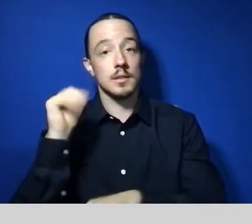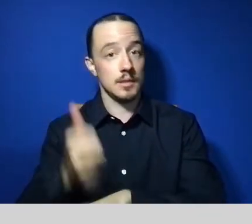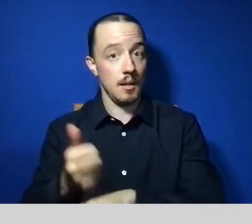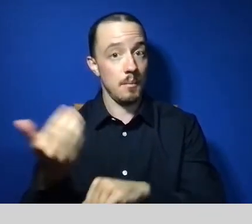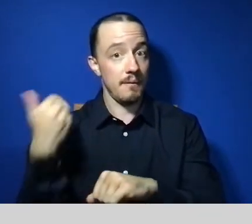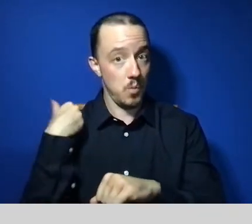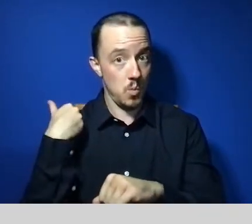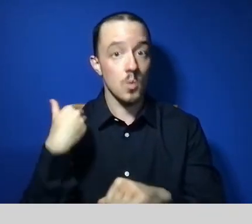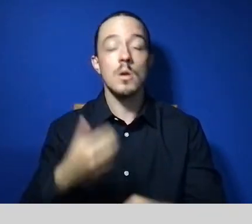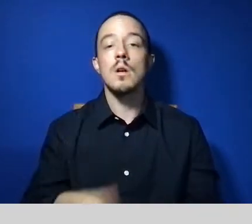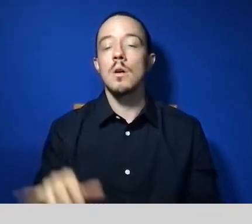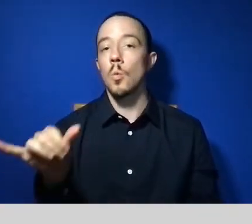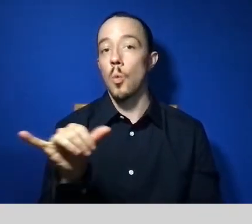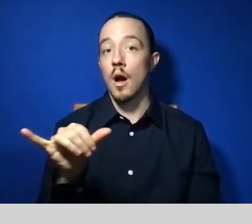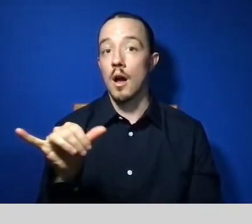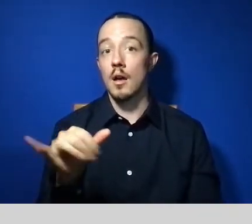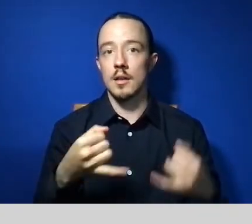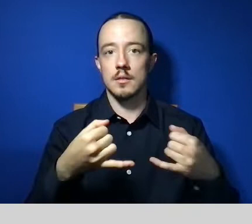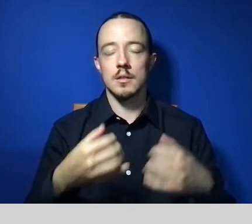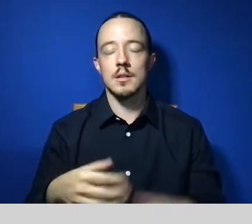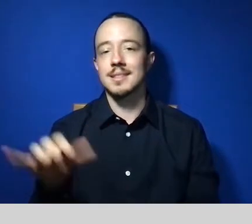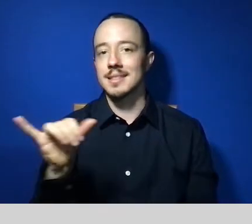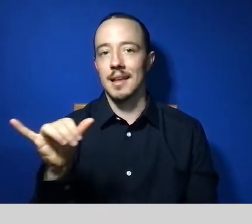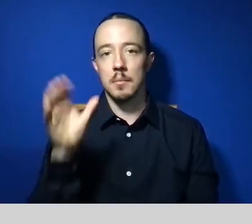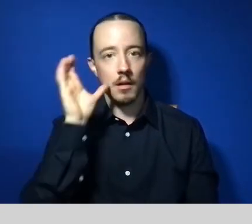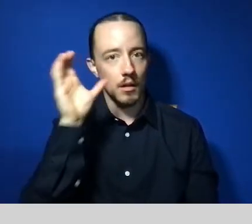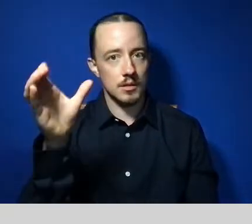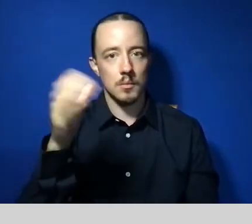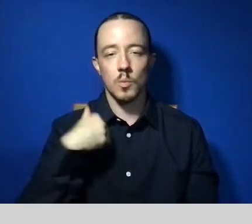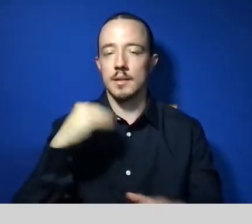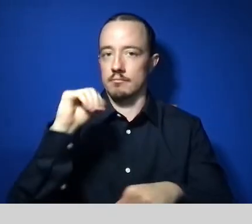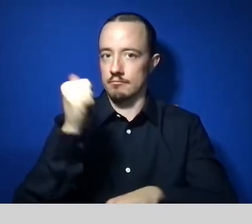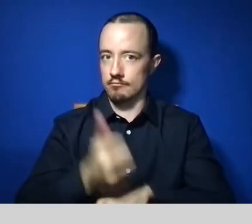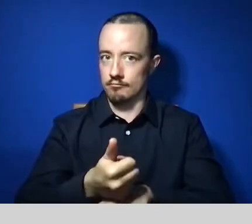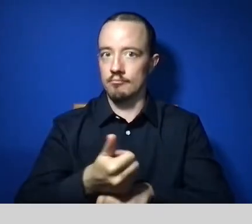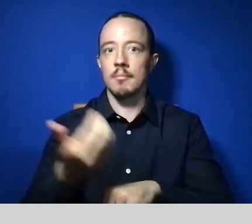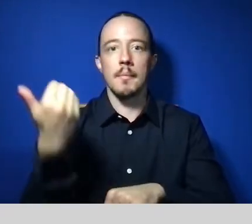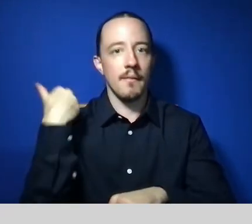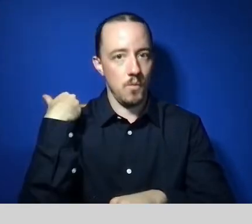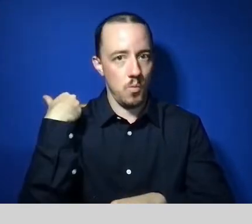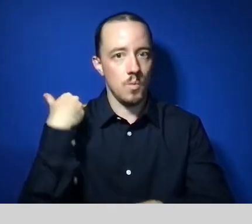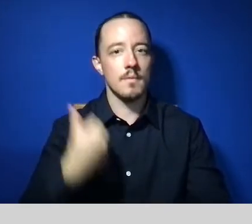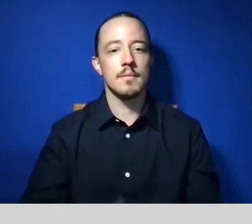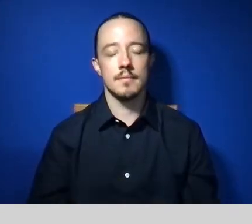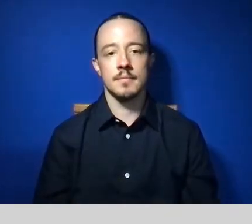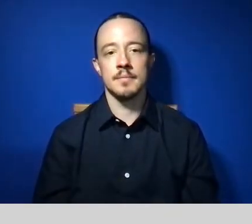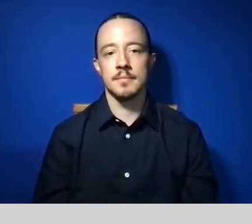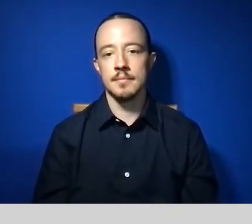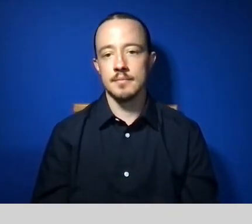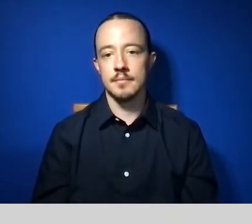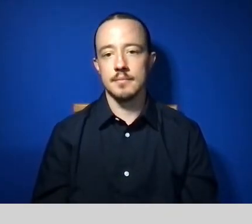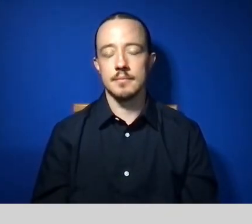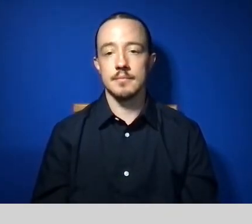specified earlier. The Y axis is I've also specified over here and I've added a title.